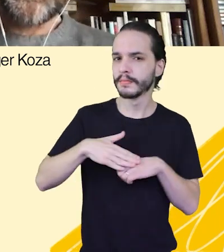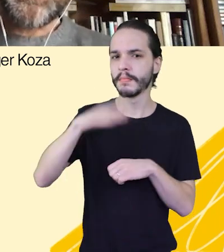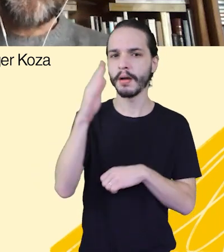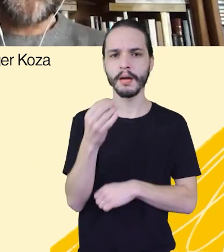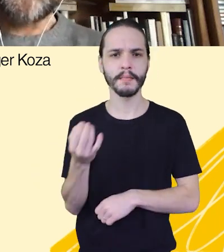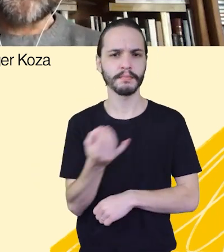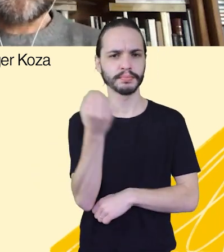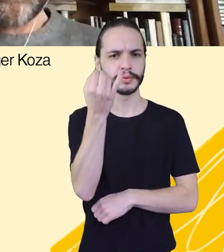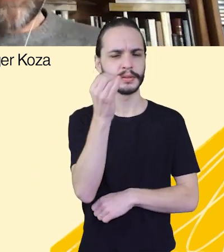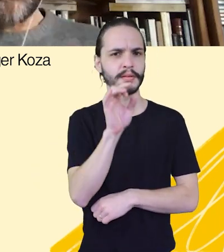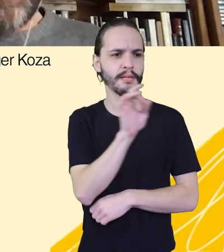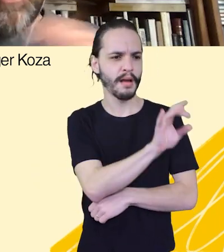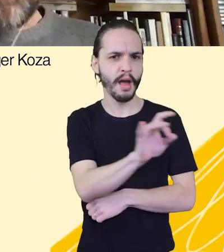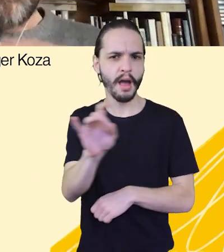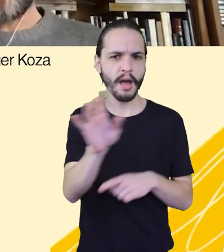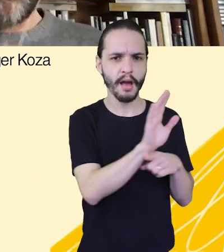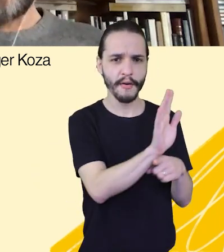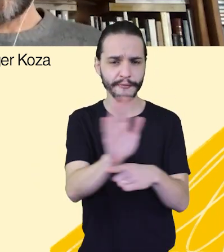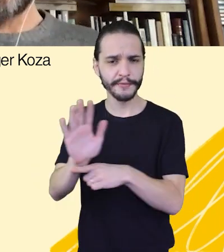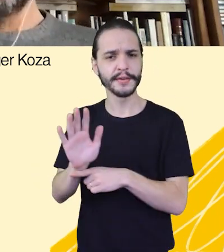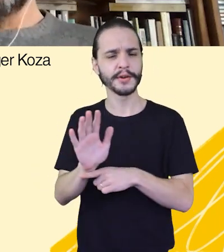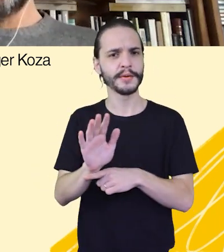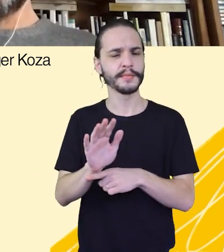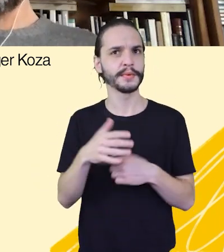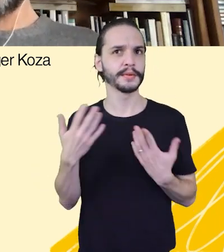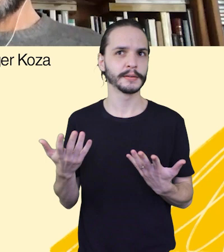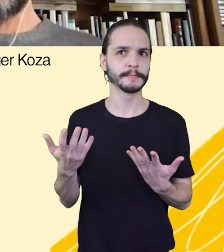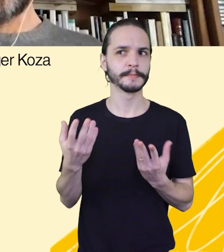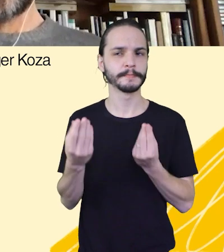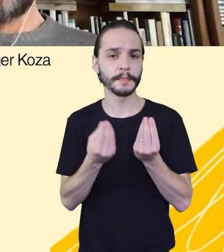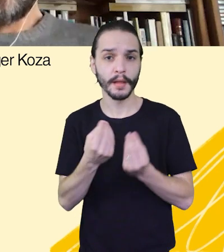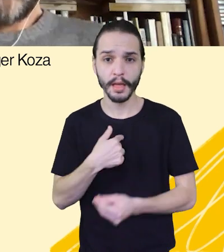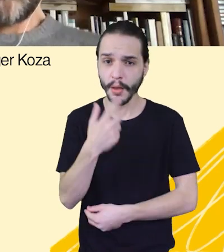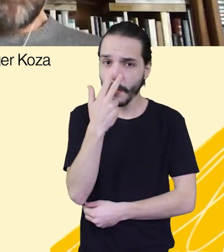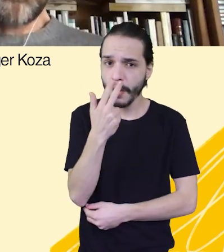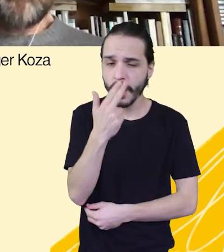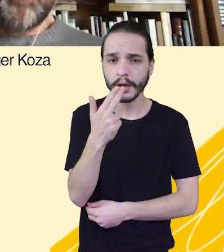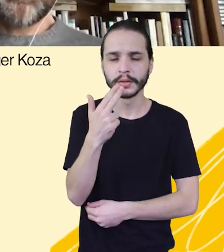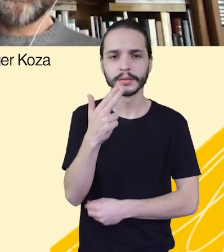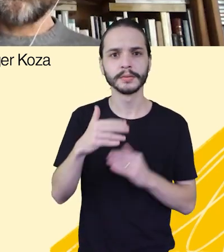There is so many layers in your film, which for me is the most important.